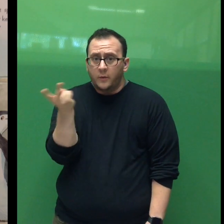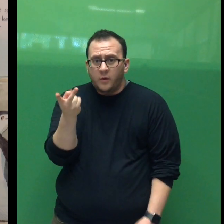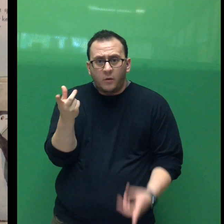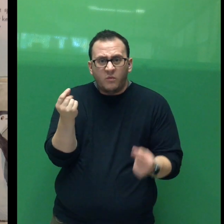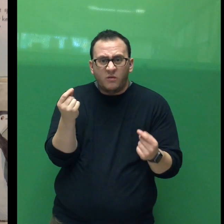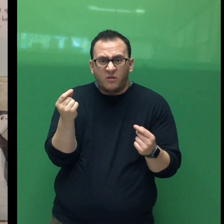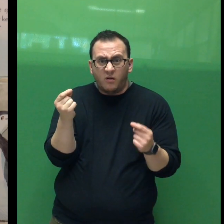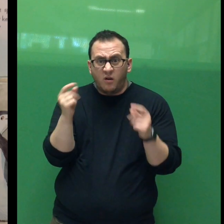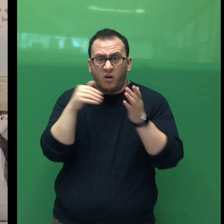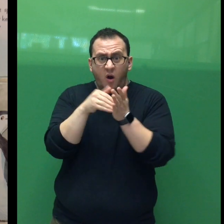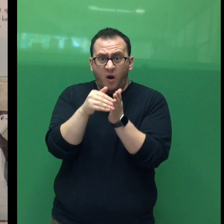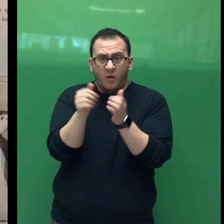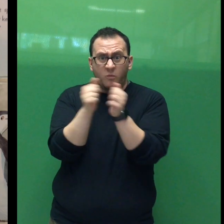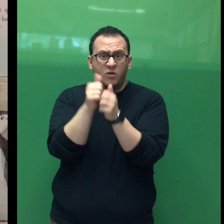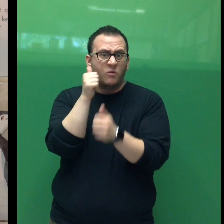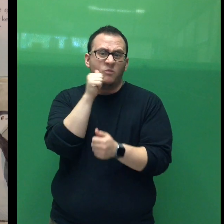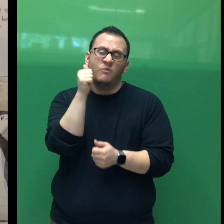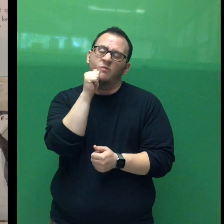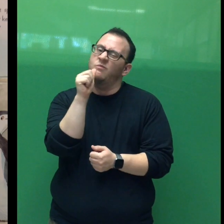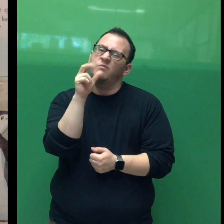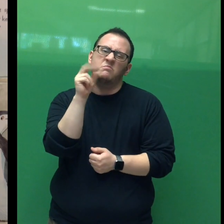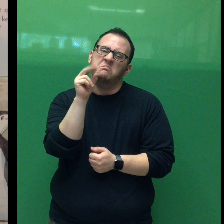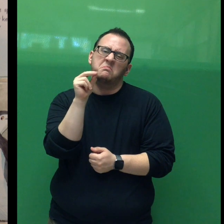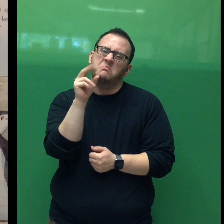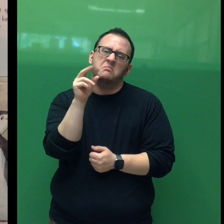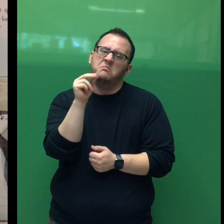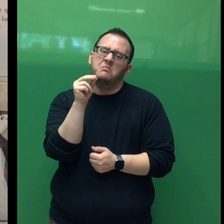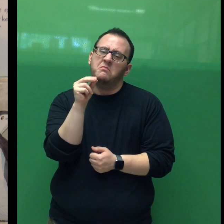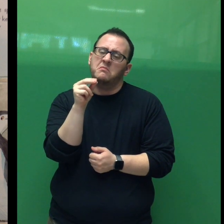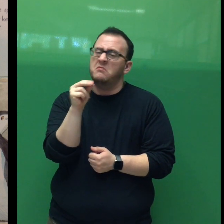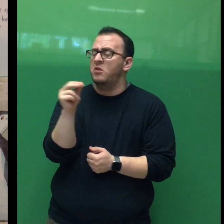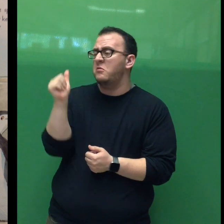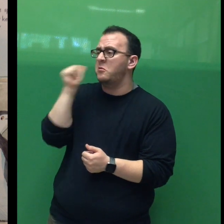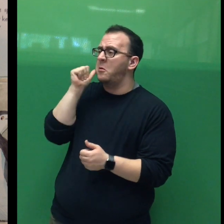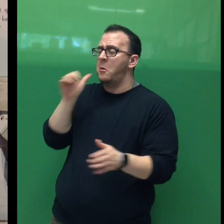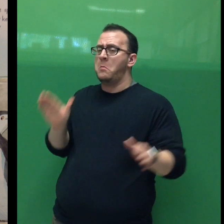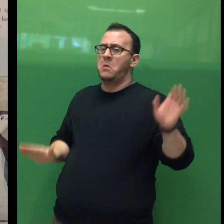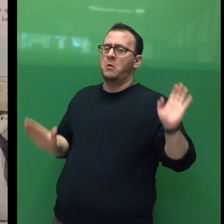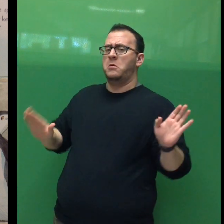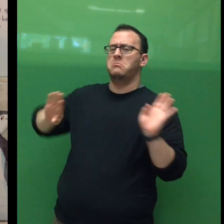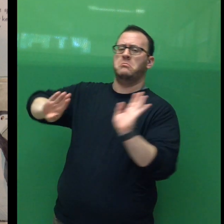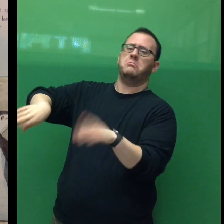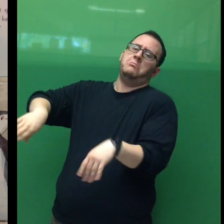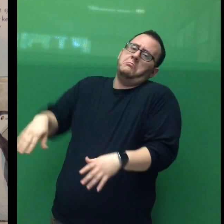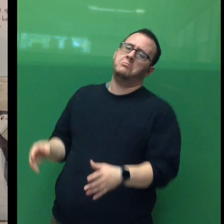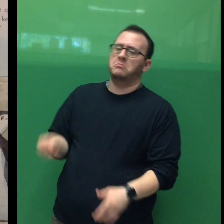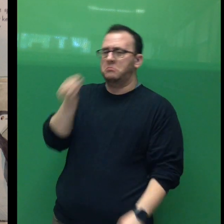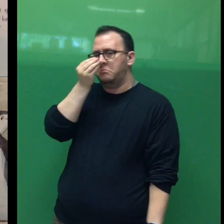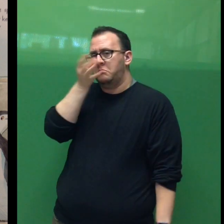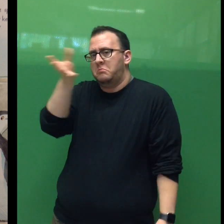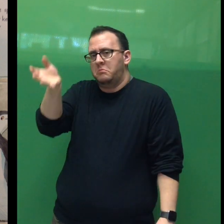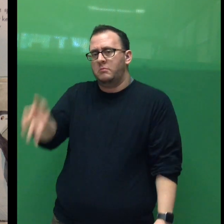The screen splits. On the left: the previously described picture. On the right: Linden signs using American Sign Language.